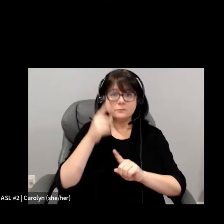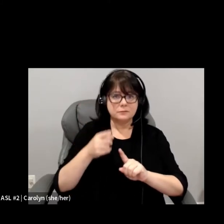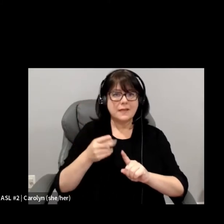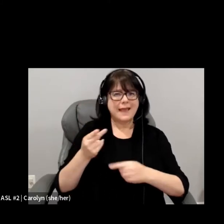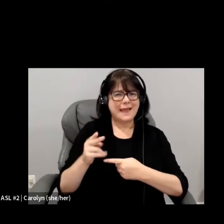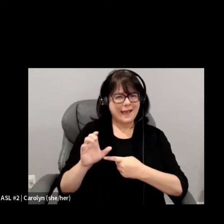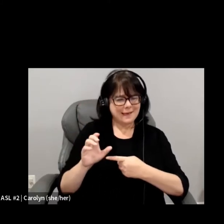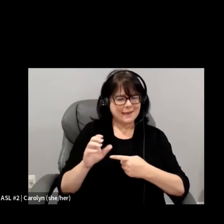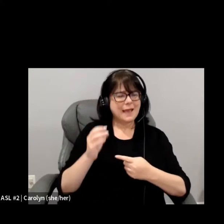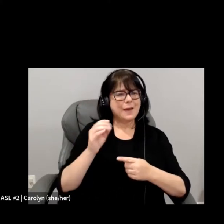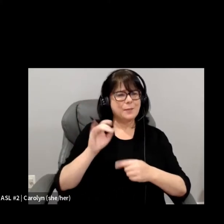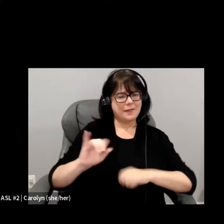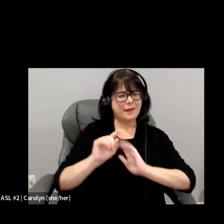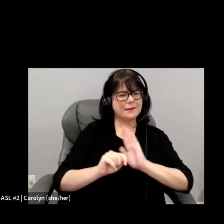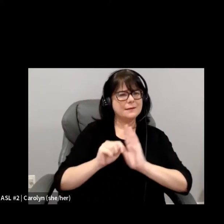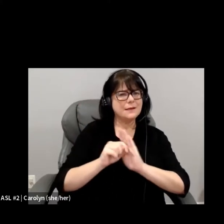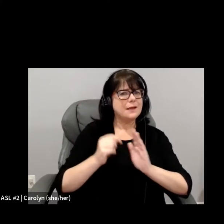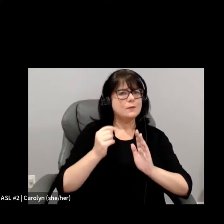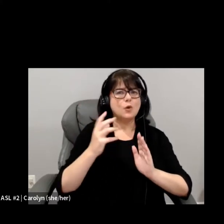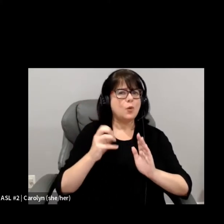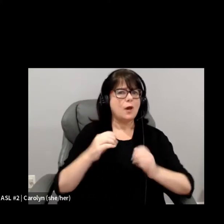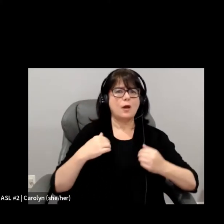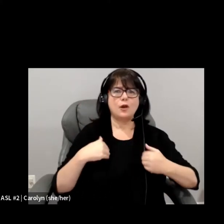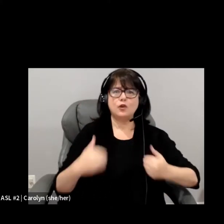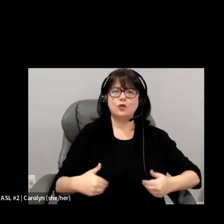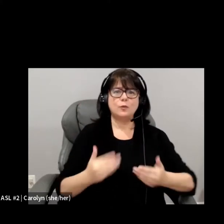OUTSIDE OF THE HUMAN RIGHTS CODE.